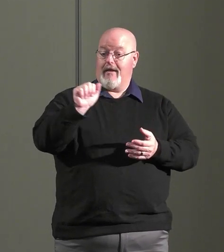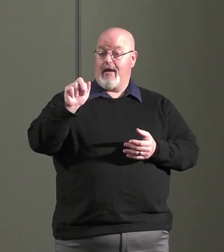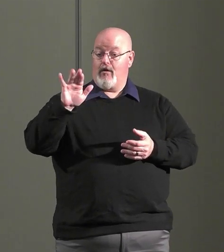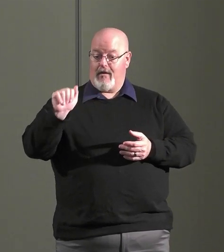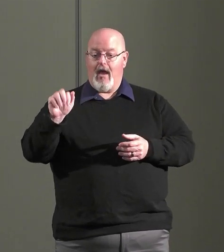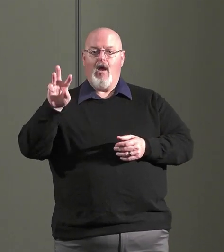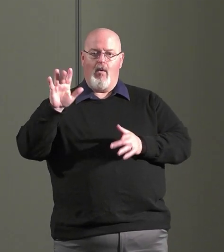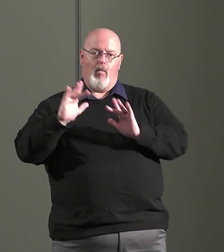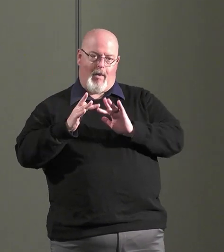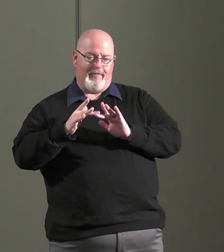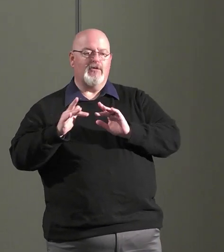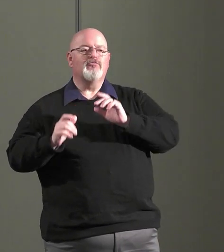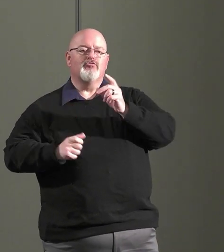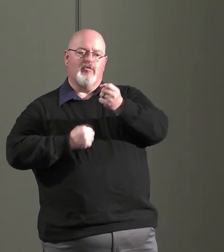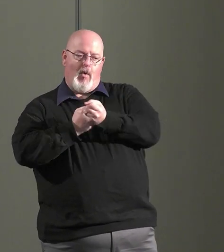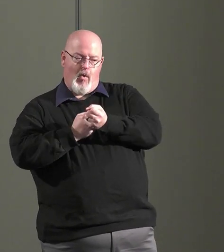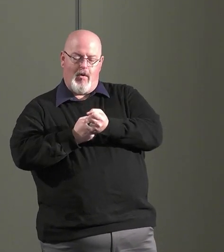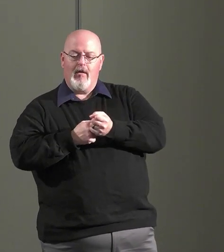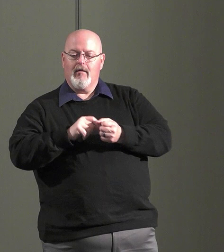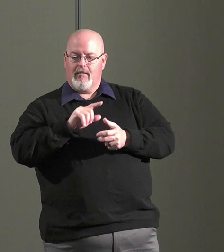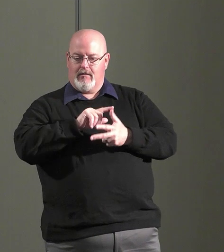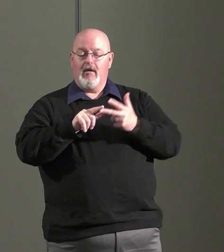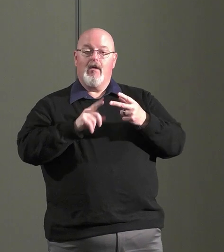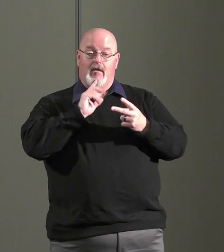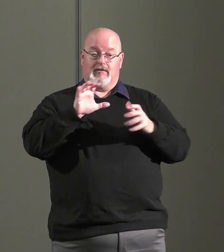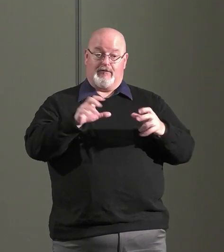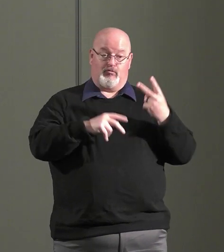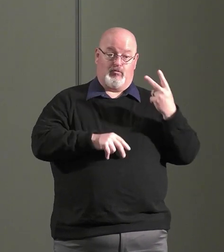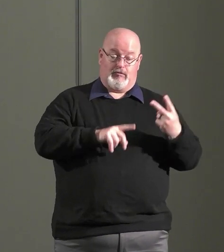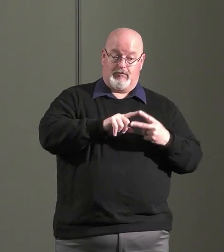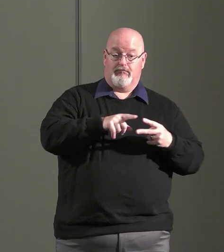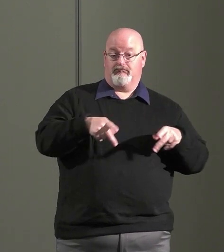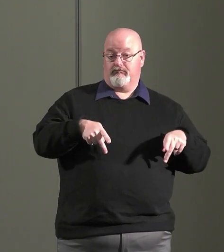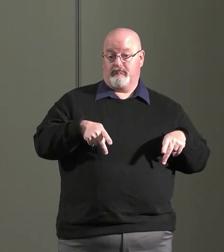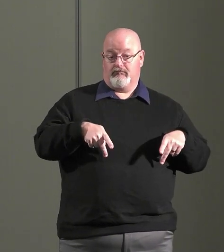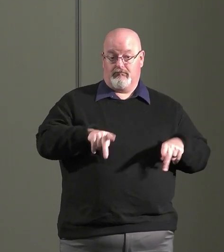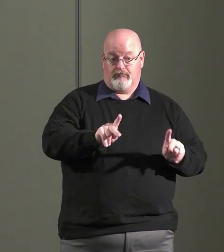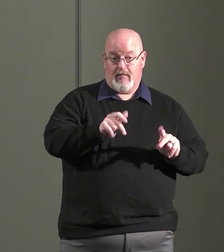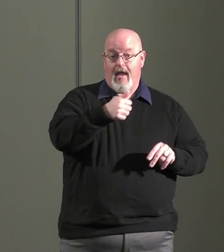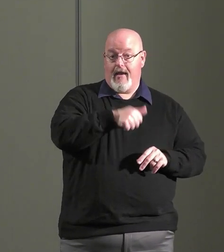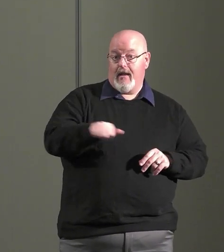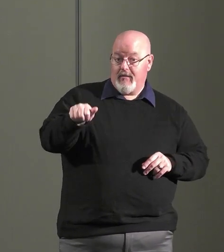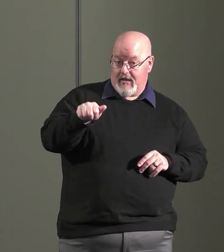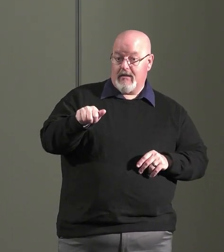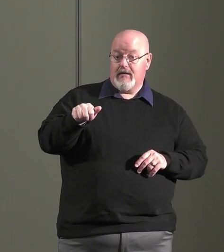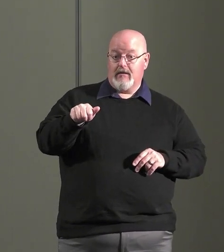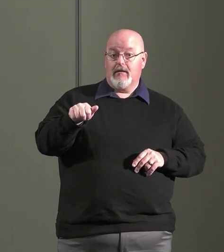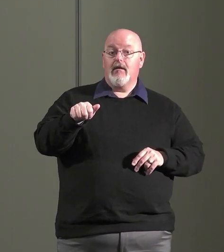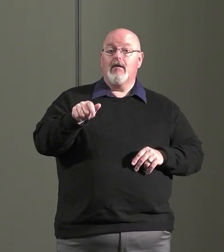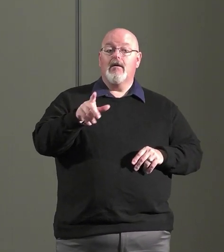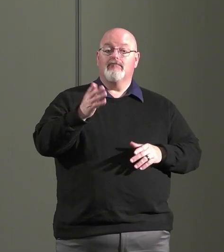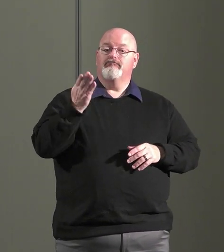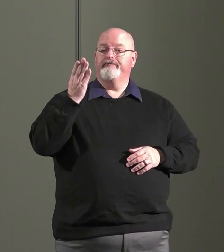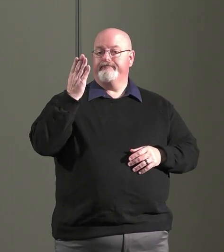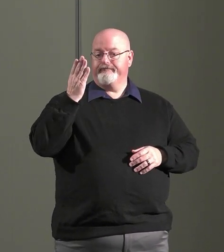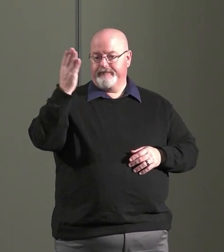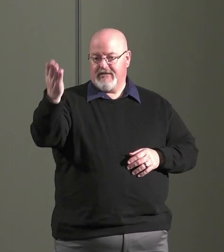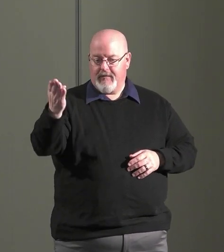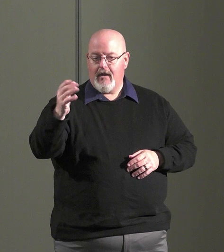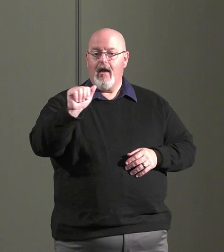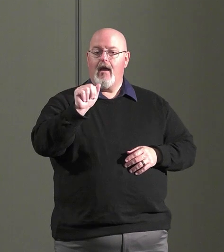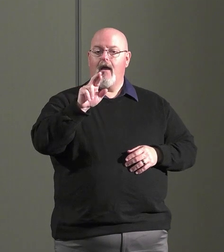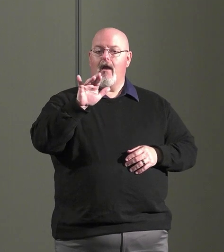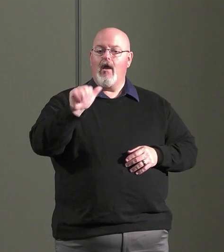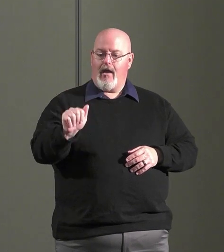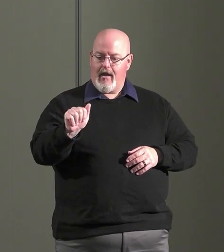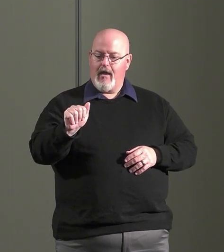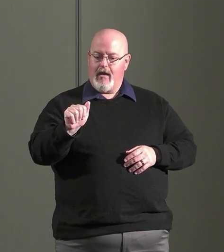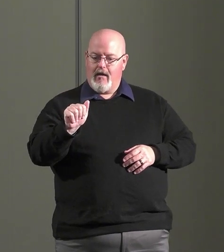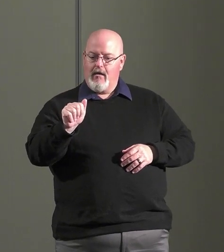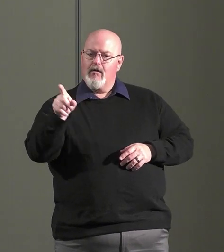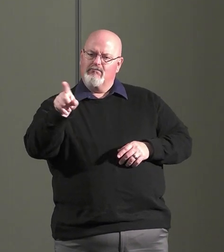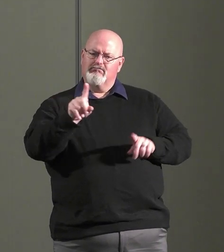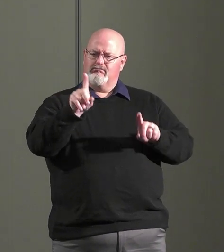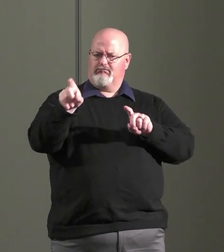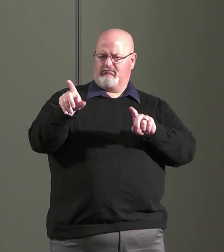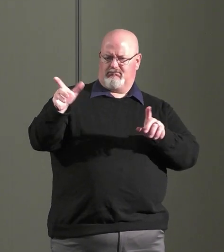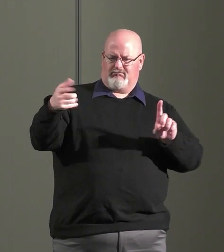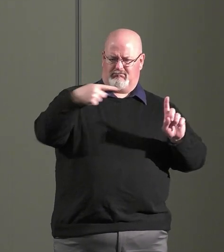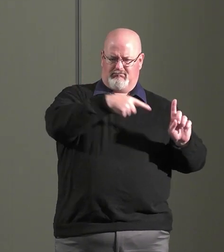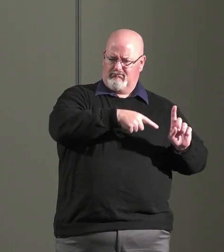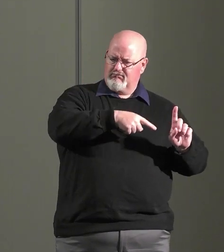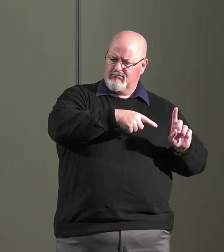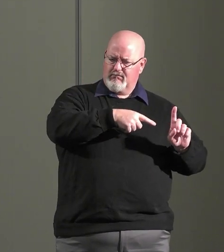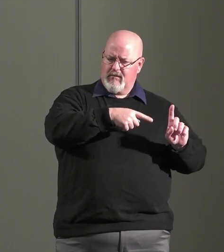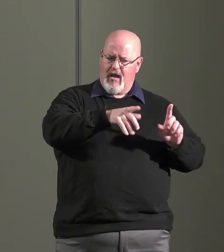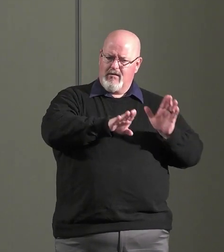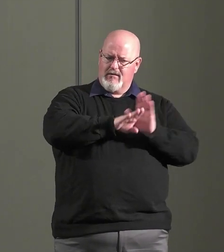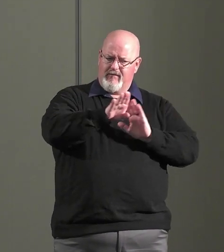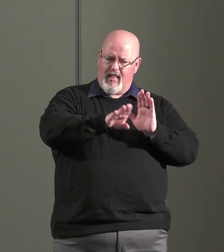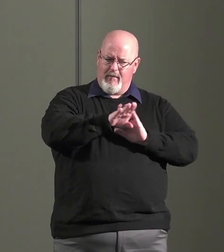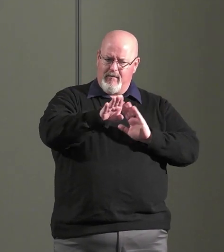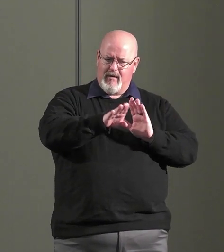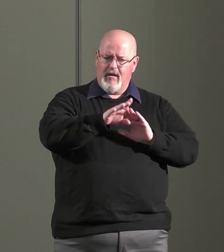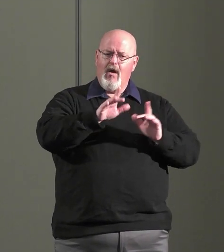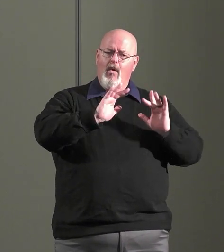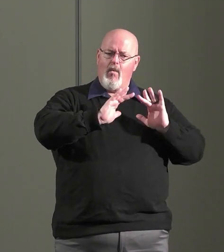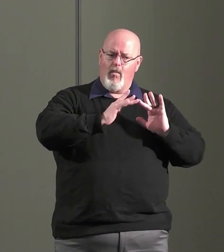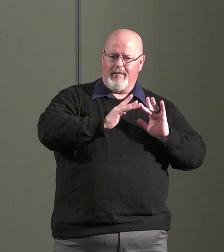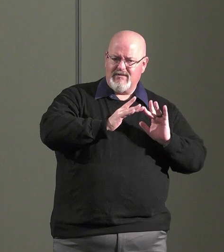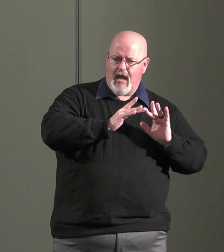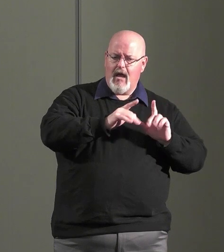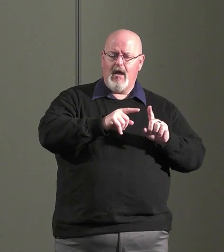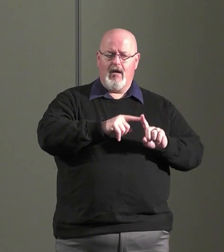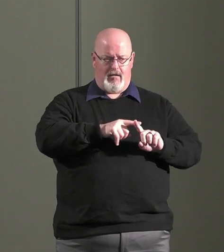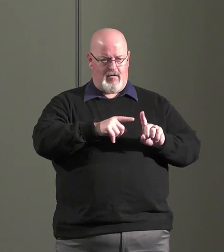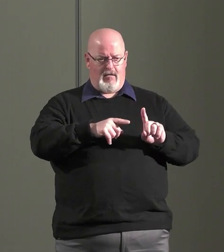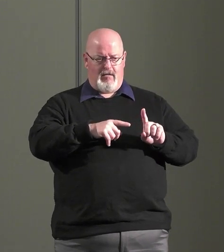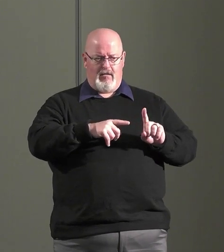support. It allows anyone to submit ARIA related question or back develop website and notice that